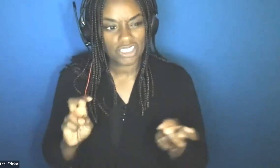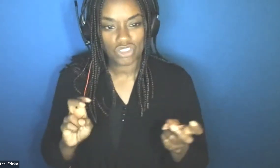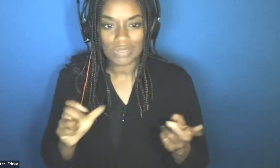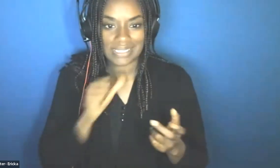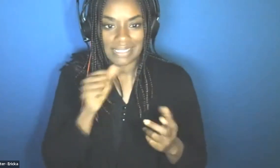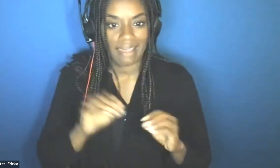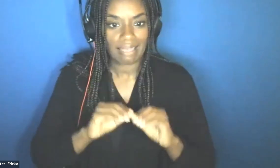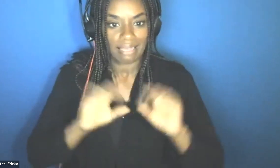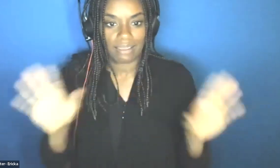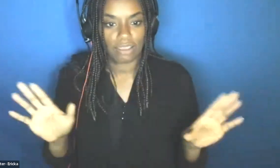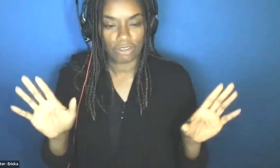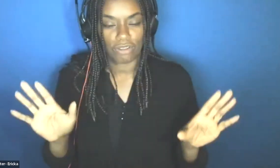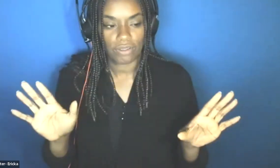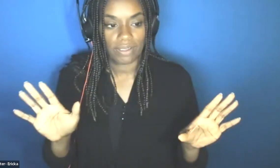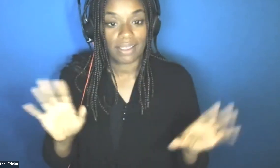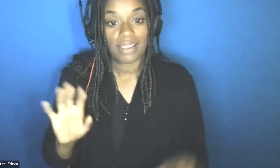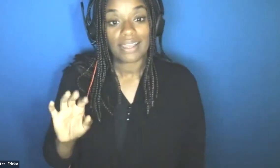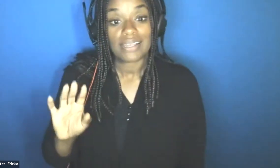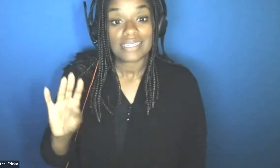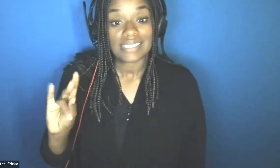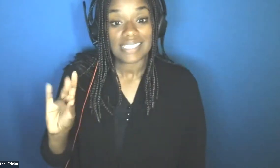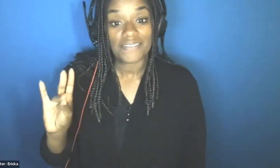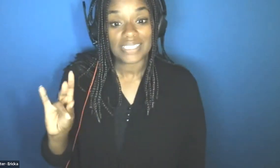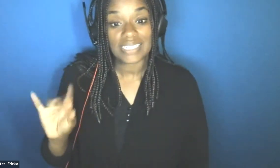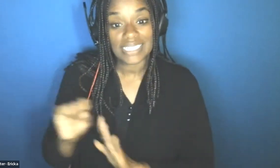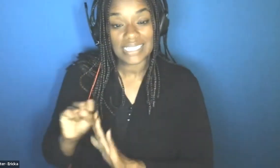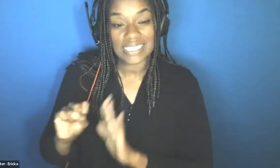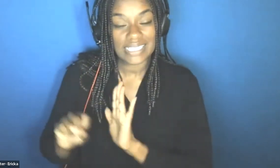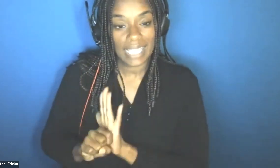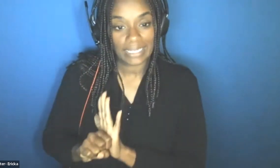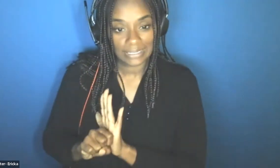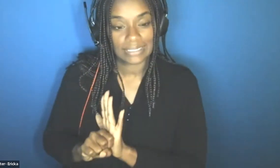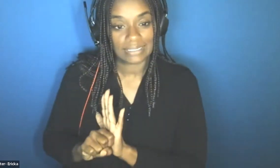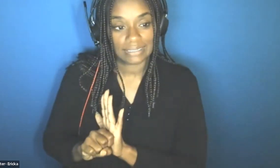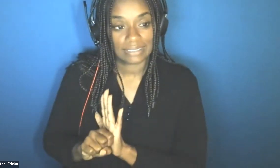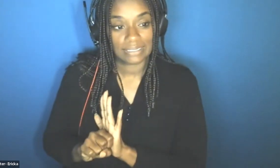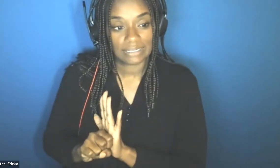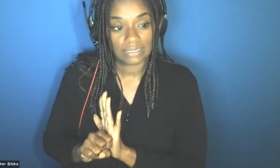The drug is still considered illegal.